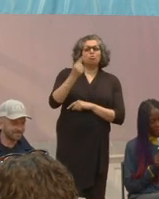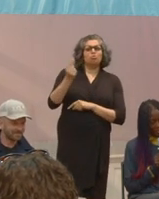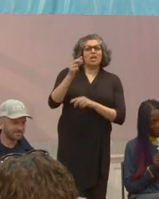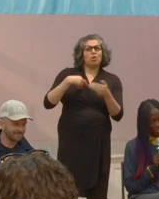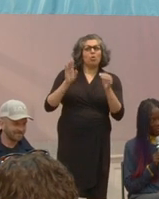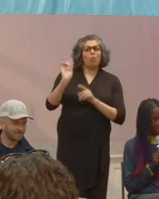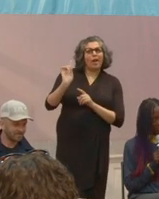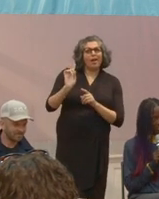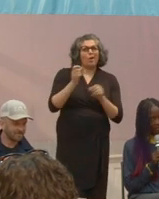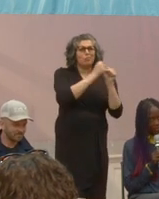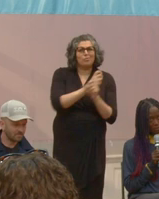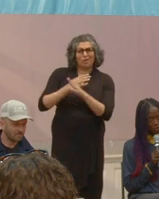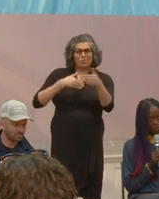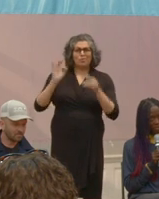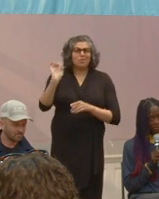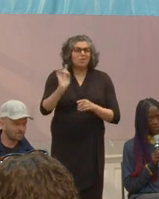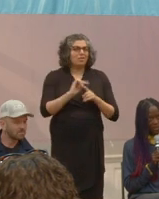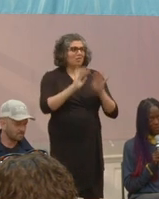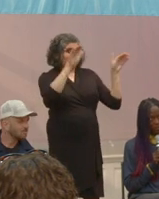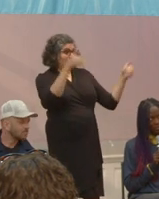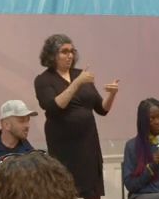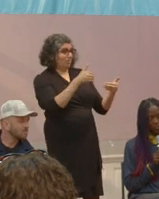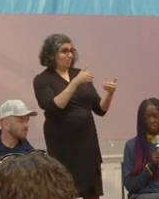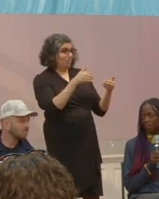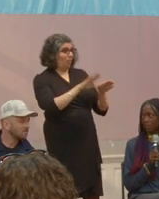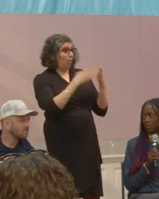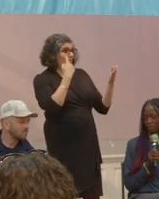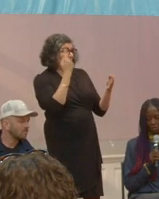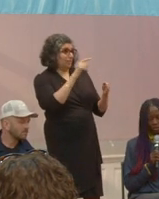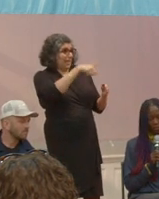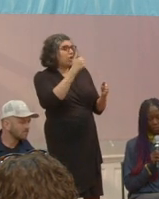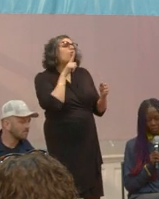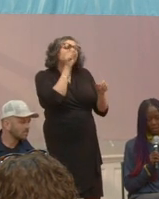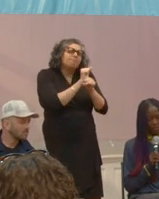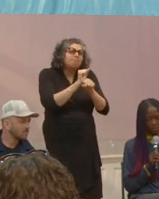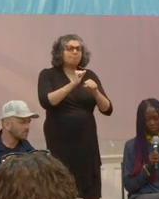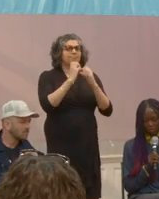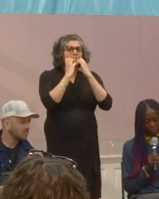invited to speak and entertain and for the opening of something else, or is this a real commitment to my own practice or